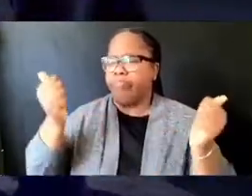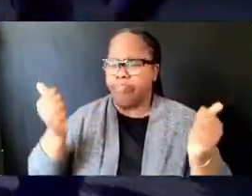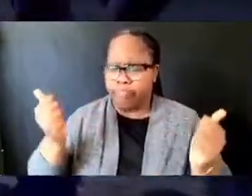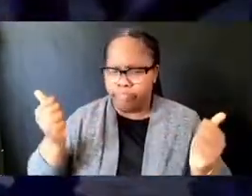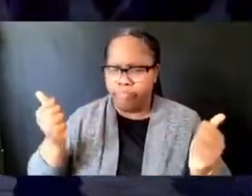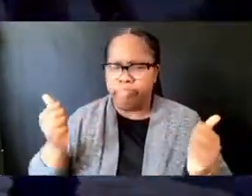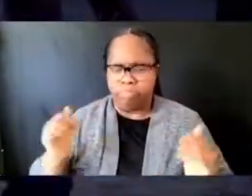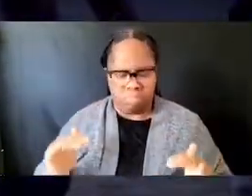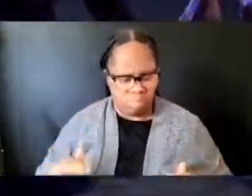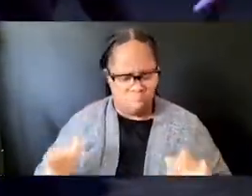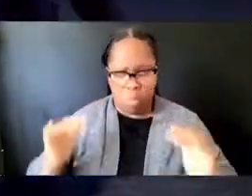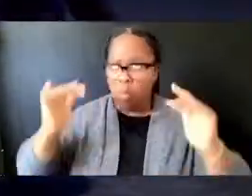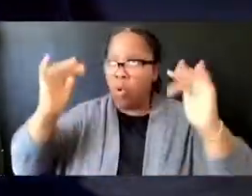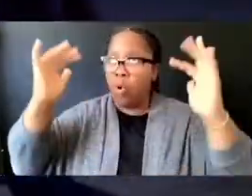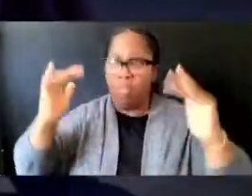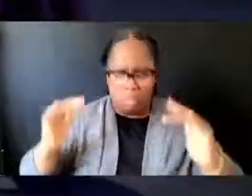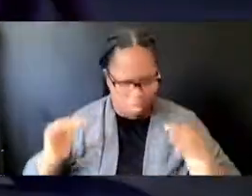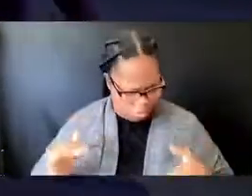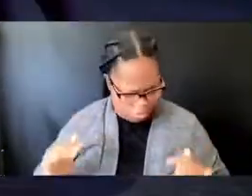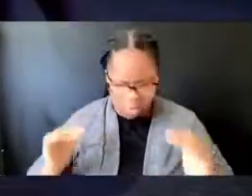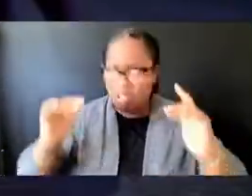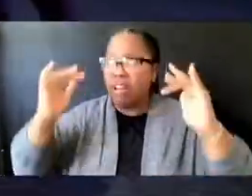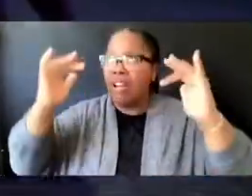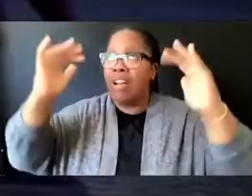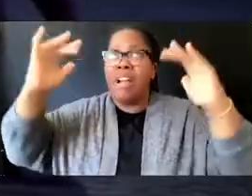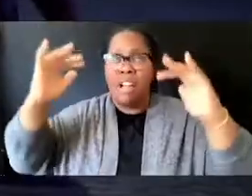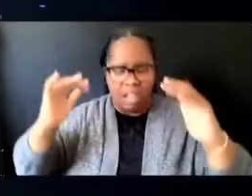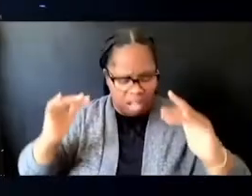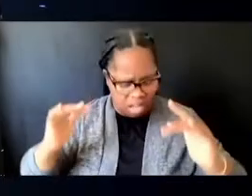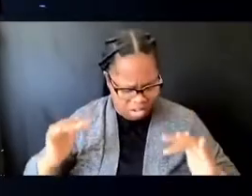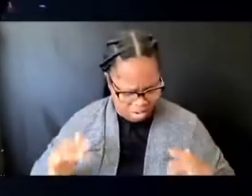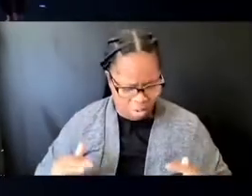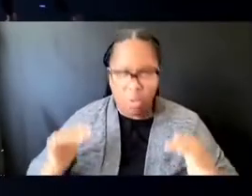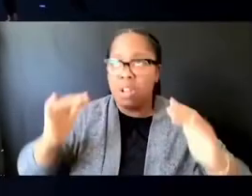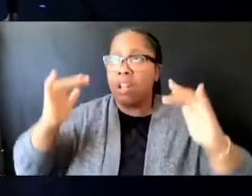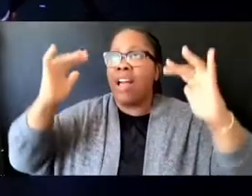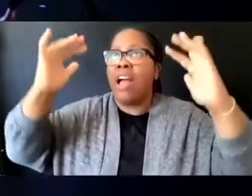Low and high and low and high and low and high and low